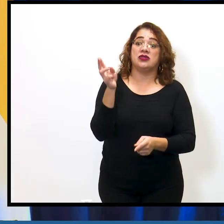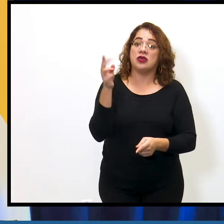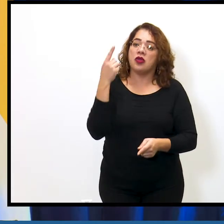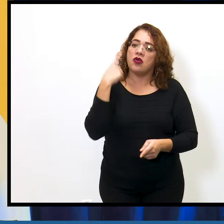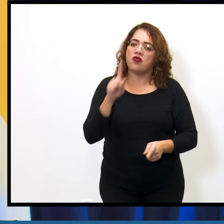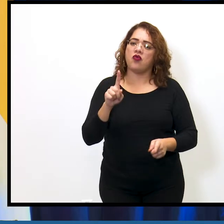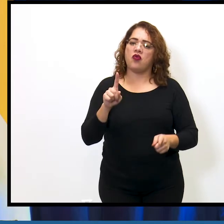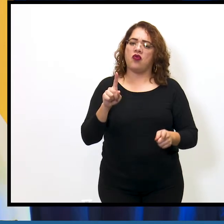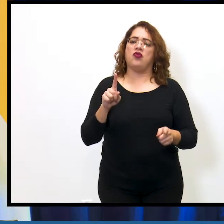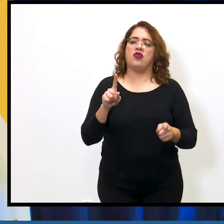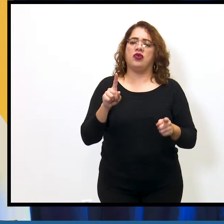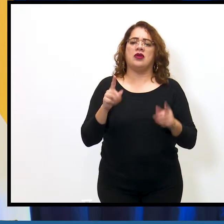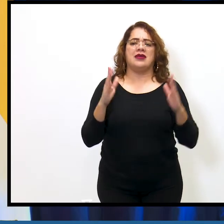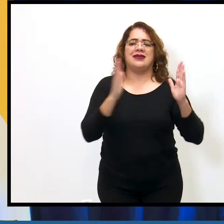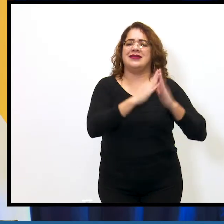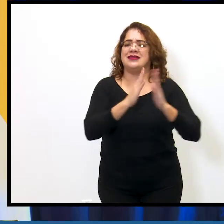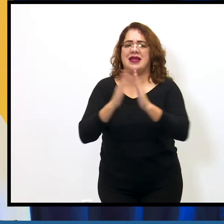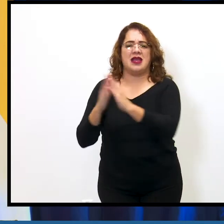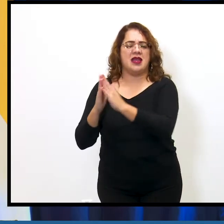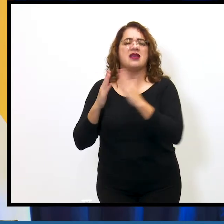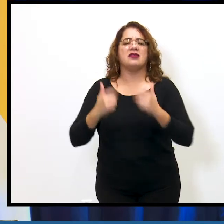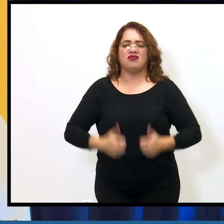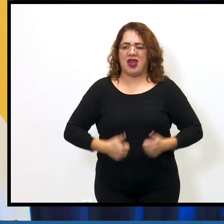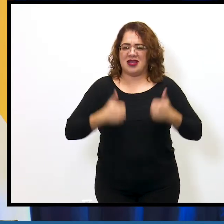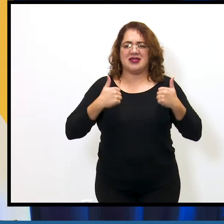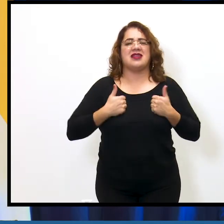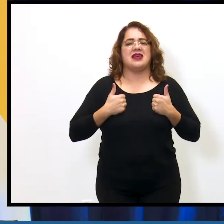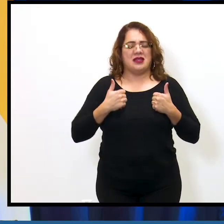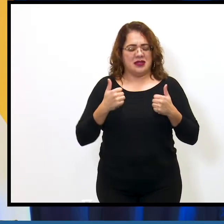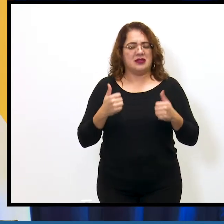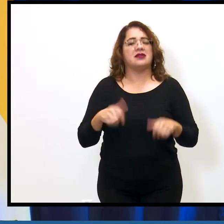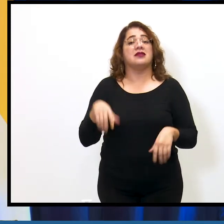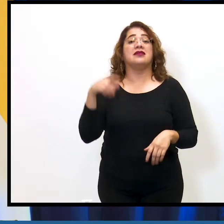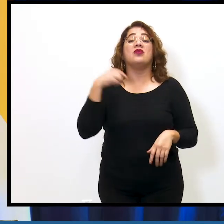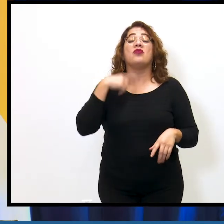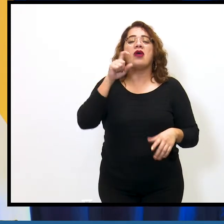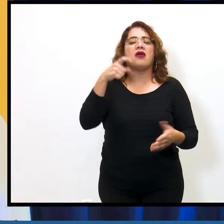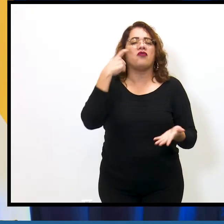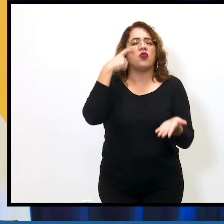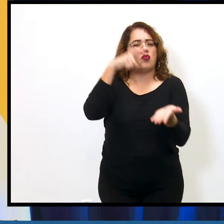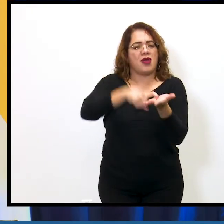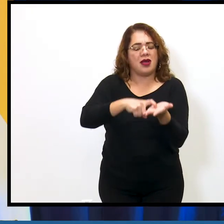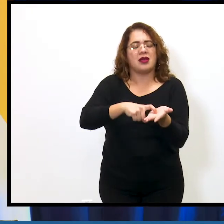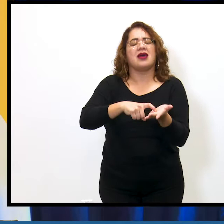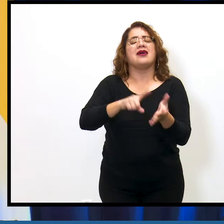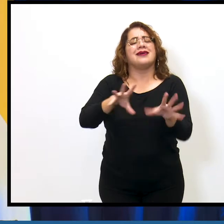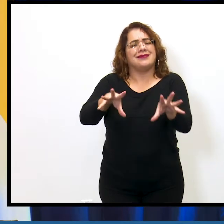and quite simply I think we have to just recognize that we are living through the biggest challenge